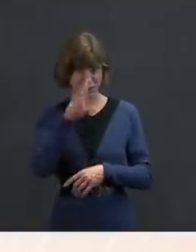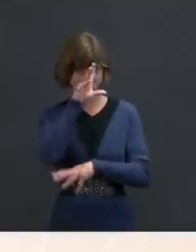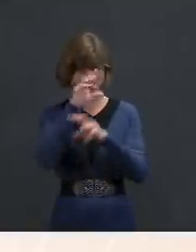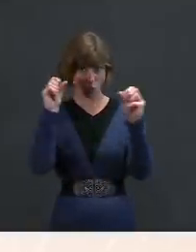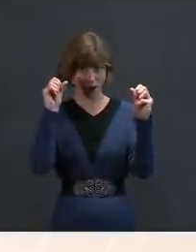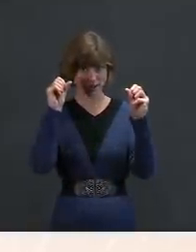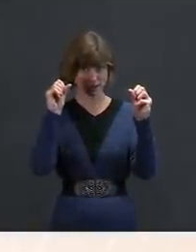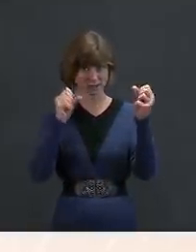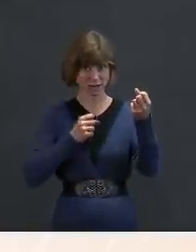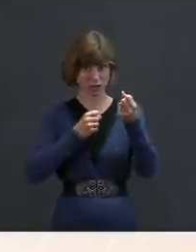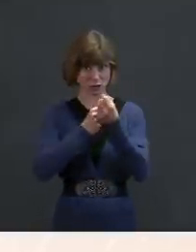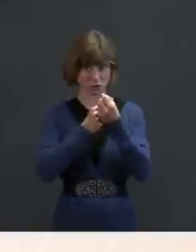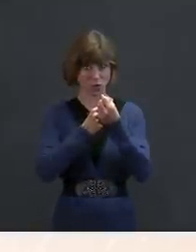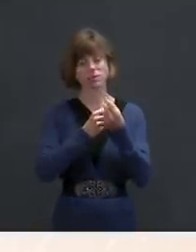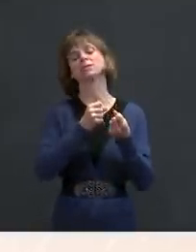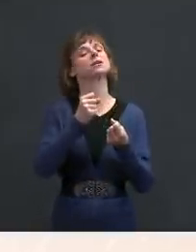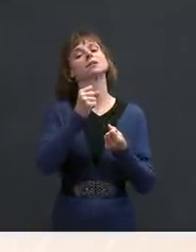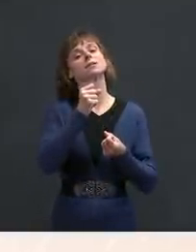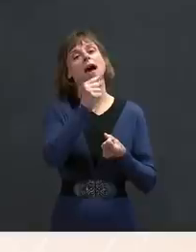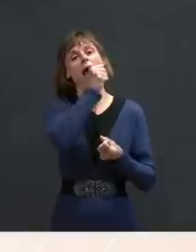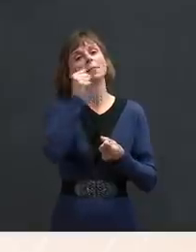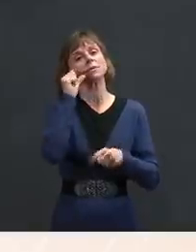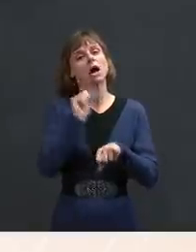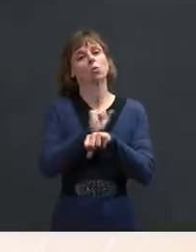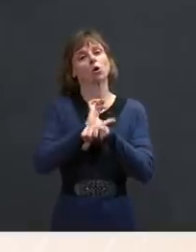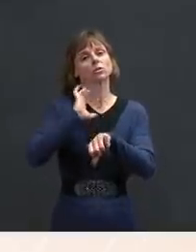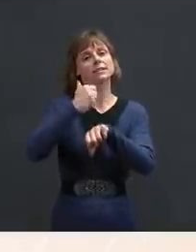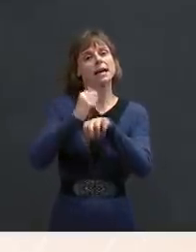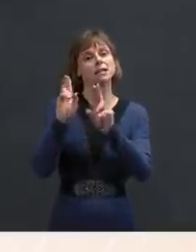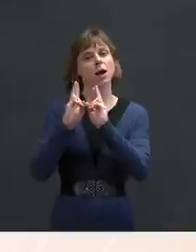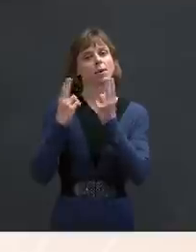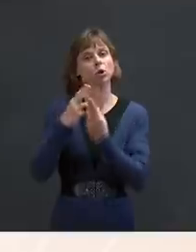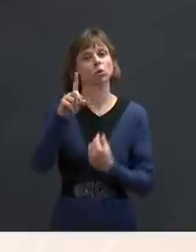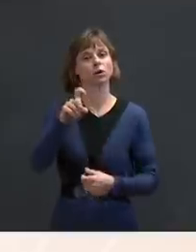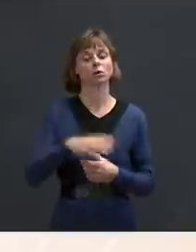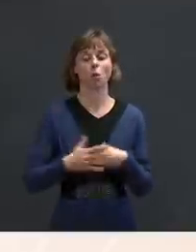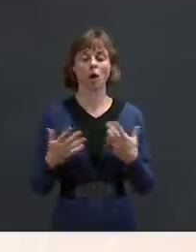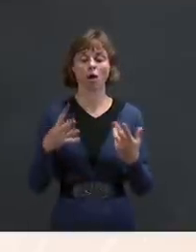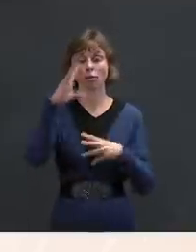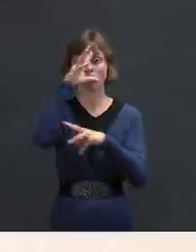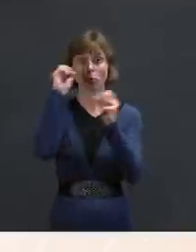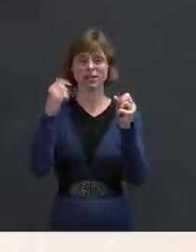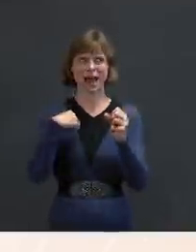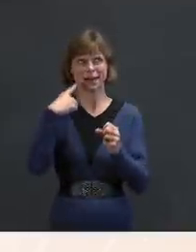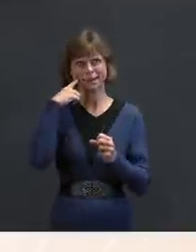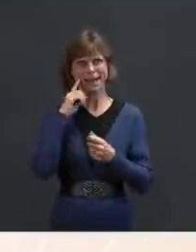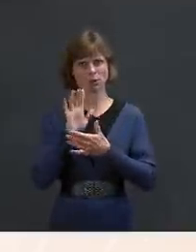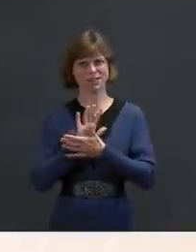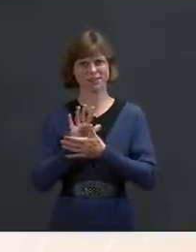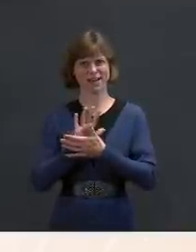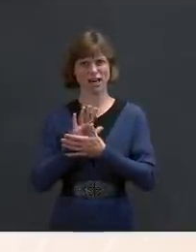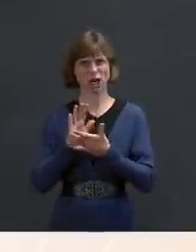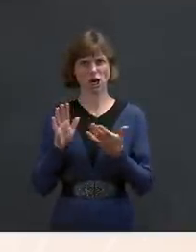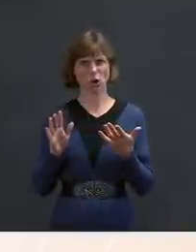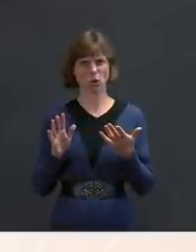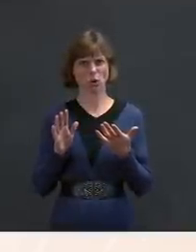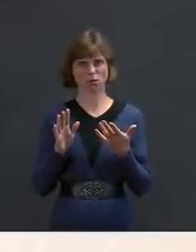forming a union there? Ms. Psaki: Well, the President broadly -- and I think it was a video, just so people know the context